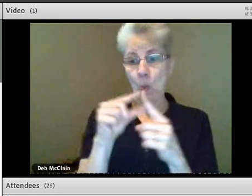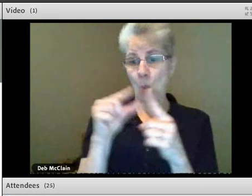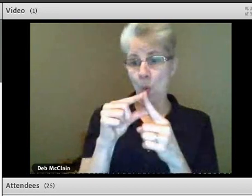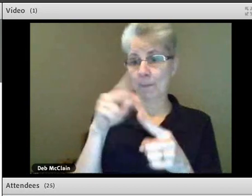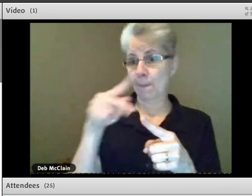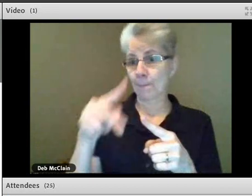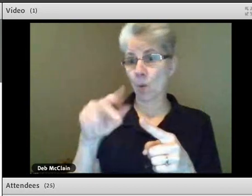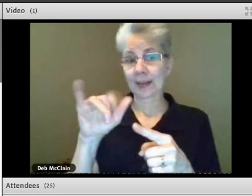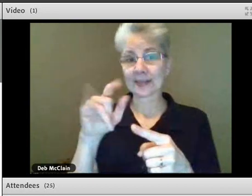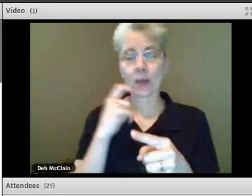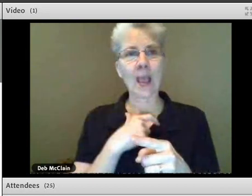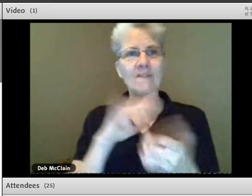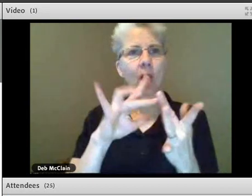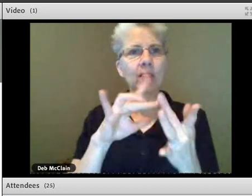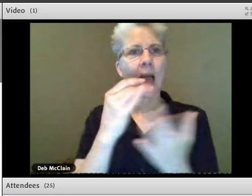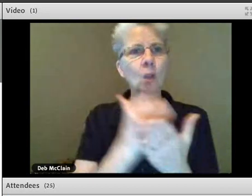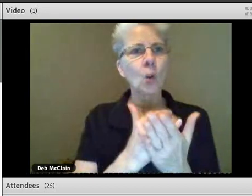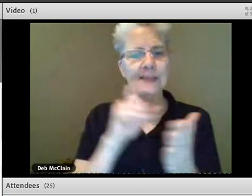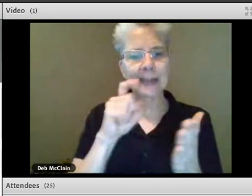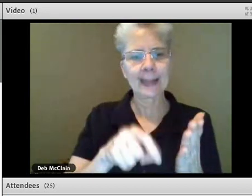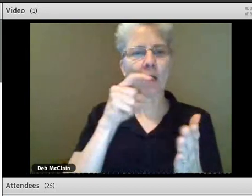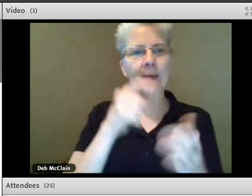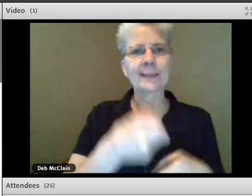We have an online course for you. Just click on it and go through it."